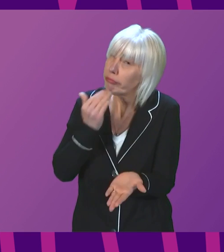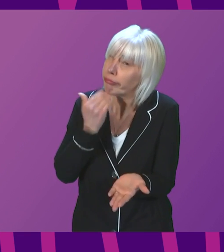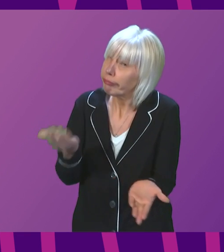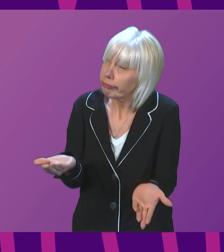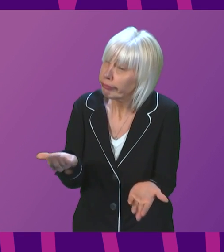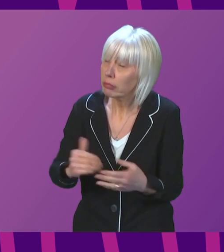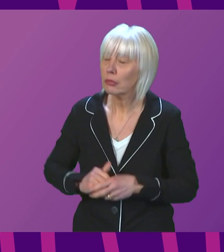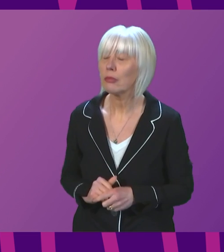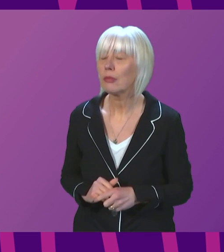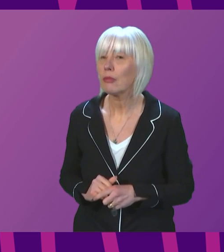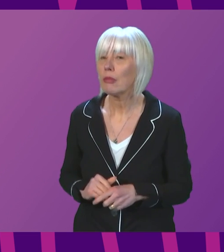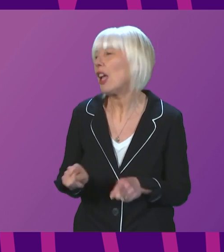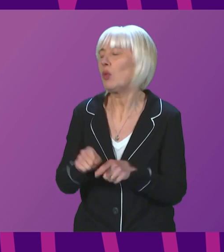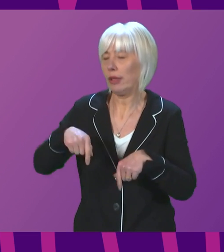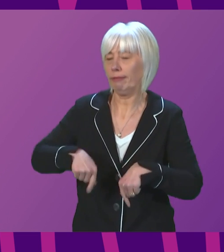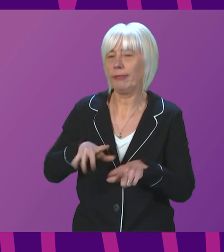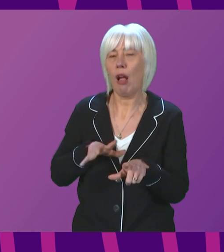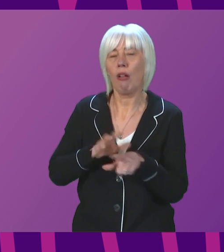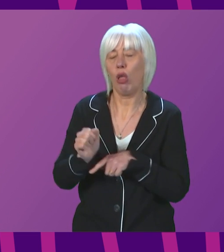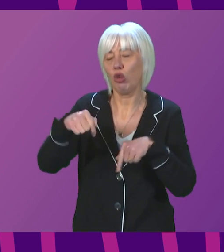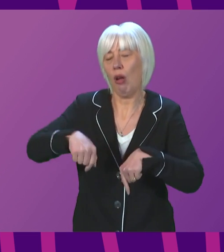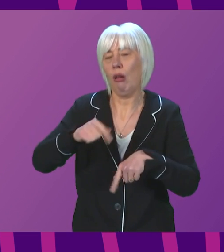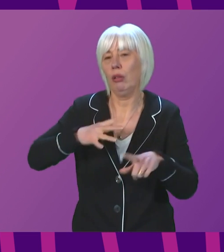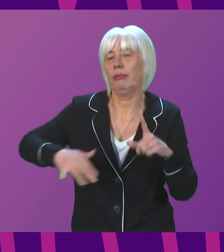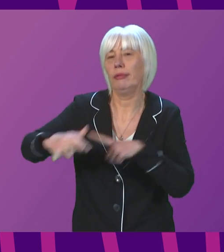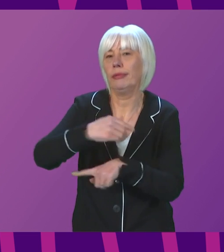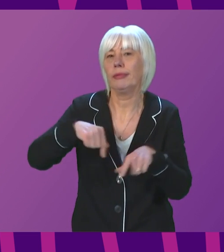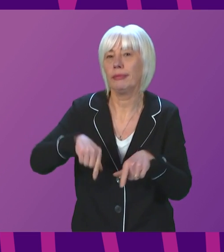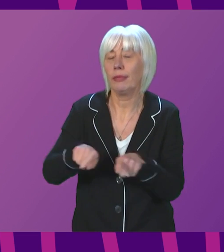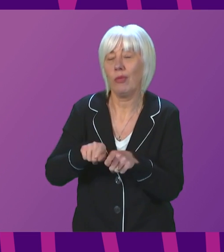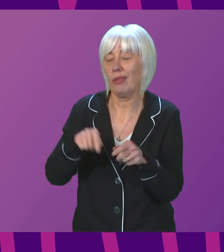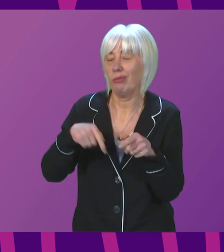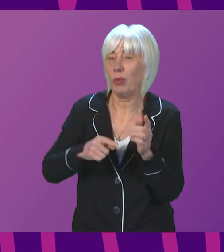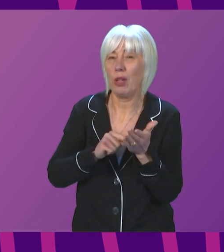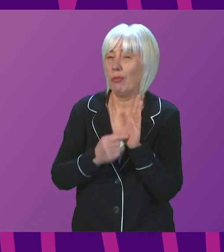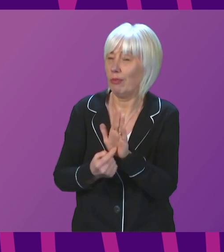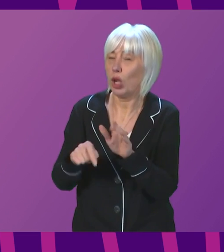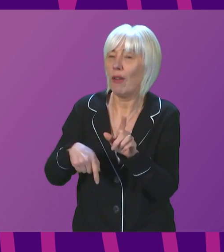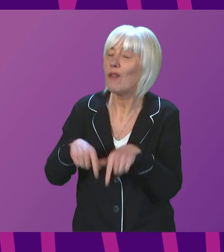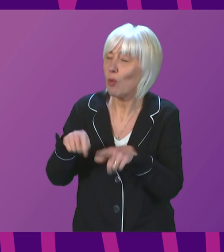Of course, there is a deeper culture in our society, which is reflected in football. We need to tackle misogyny.